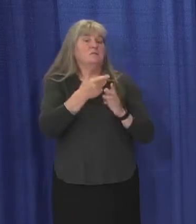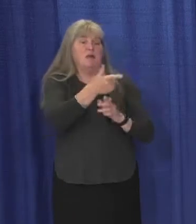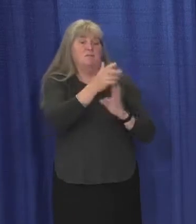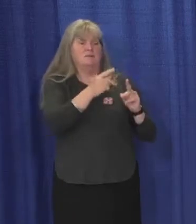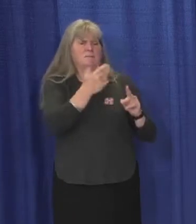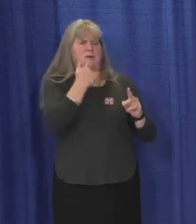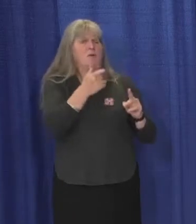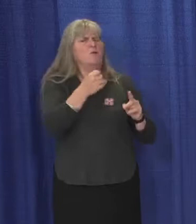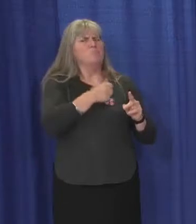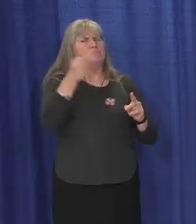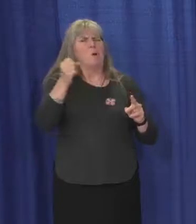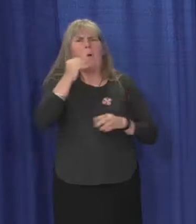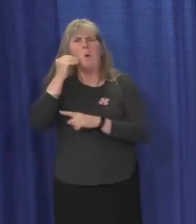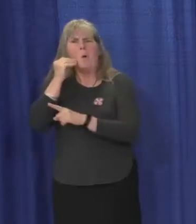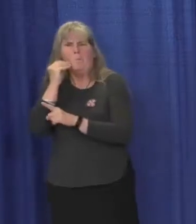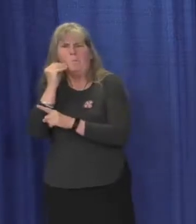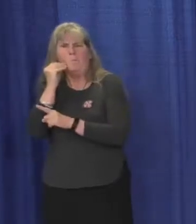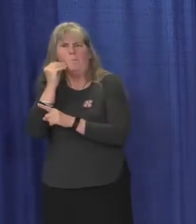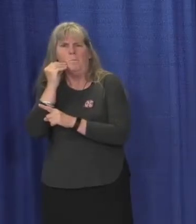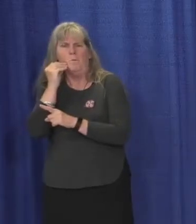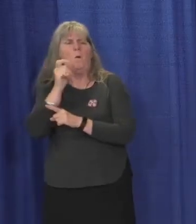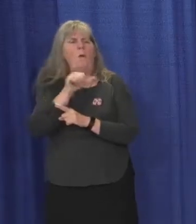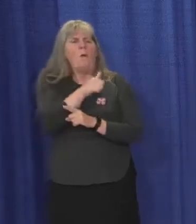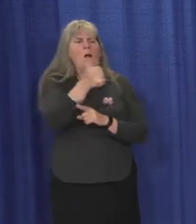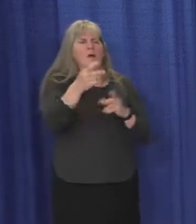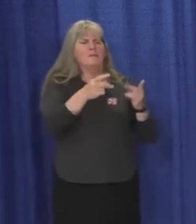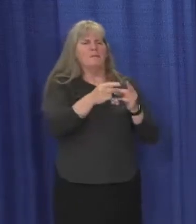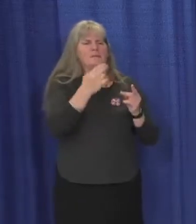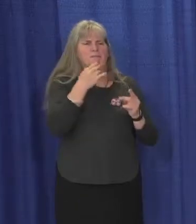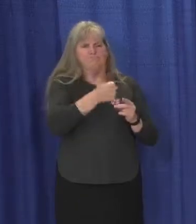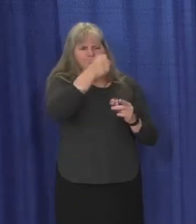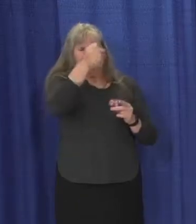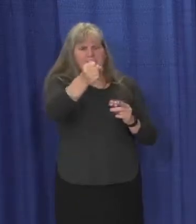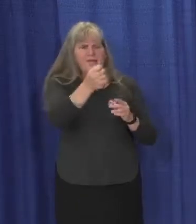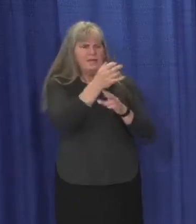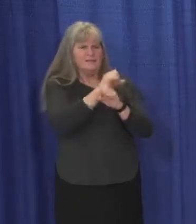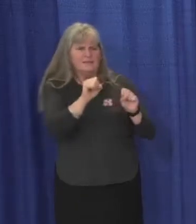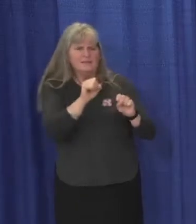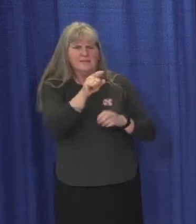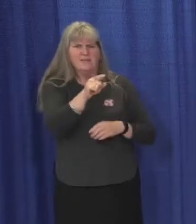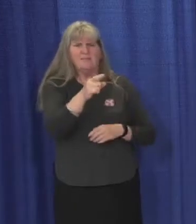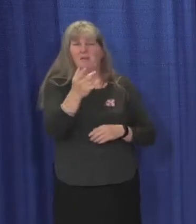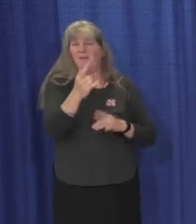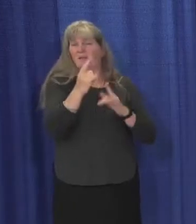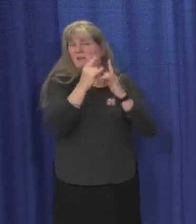often individual is staying at home or if they have a home ensuring that that's a safe